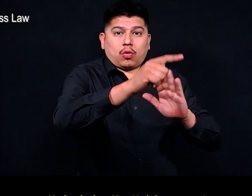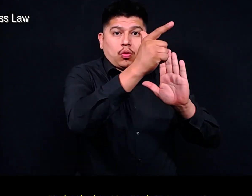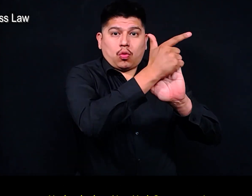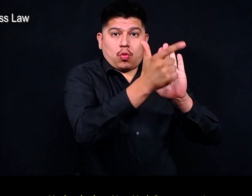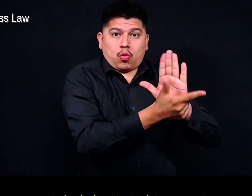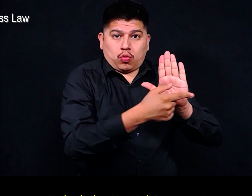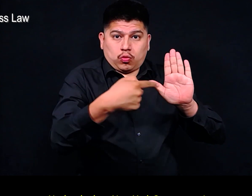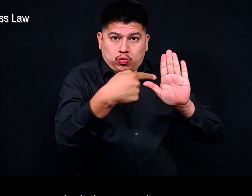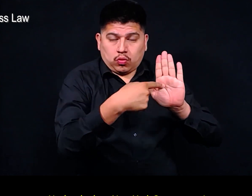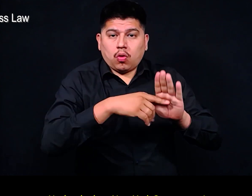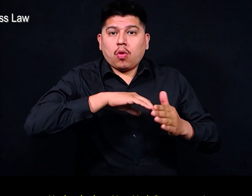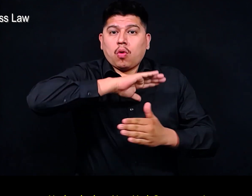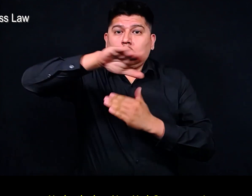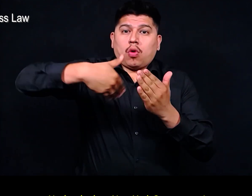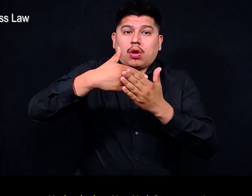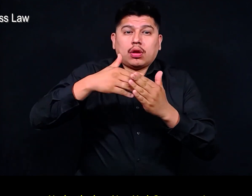Under the law, New York State agencies